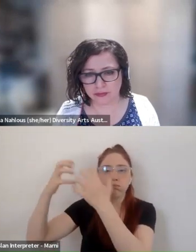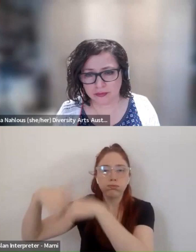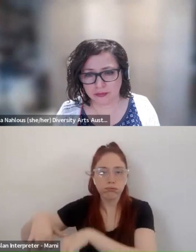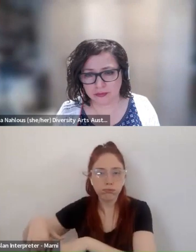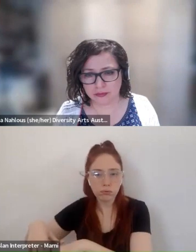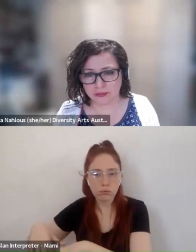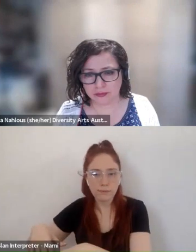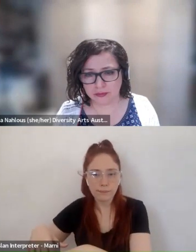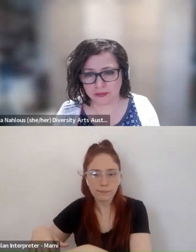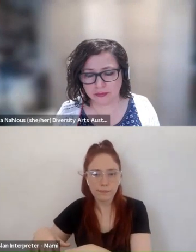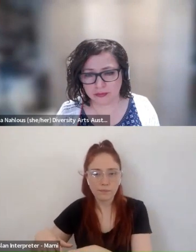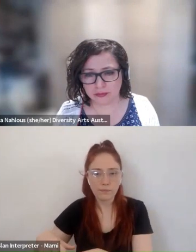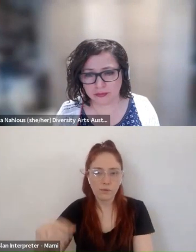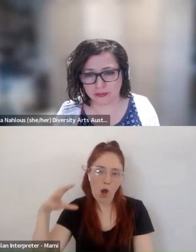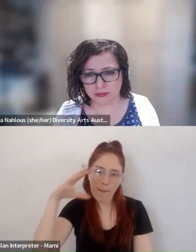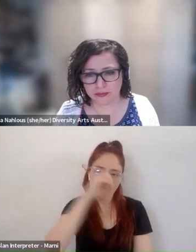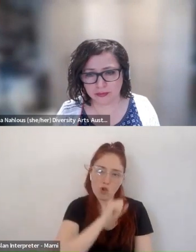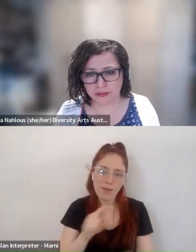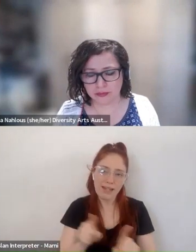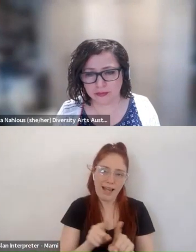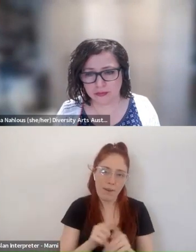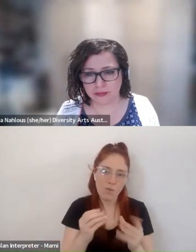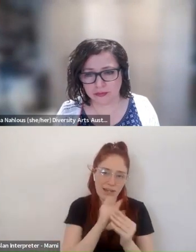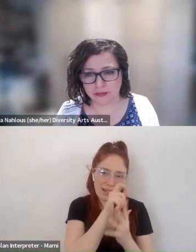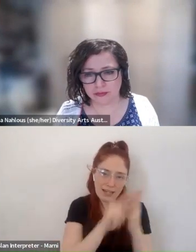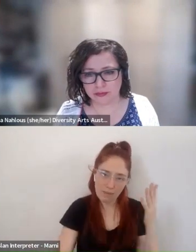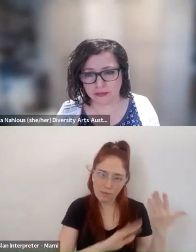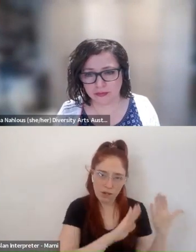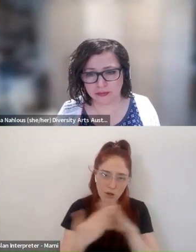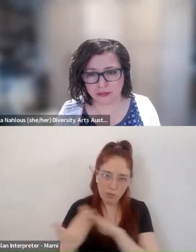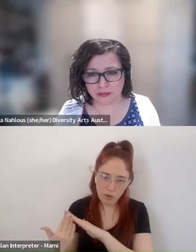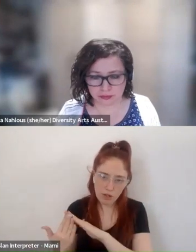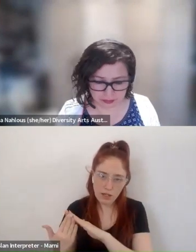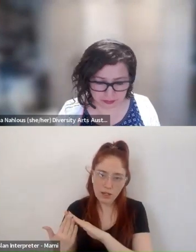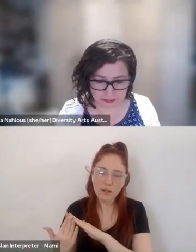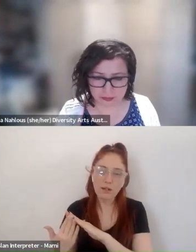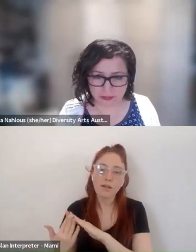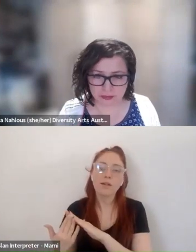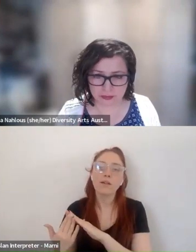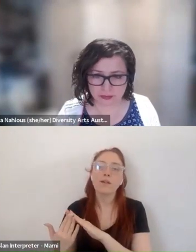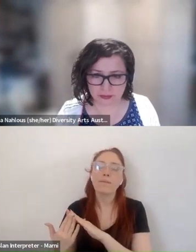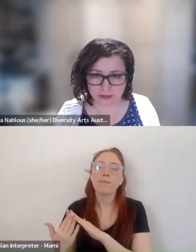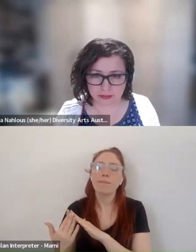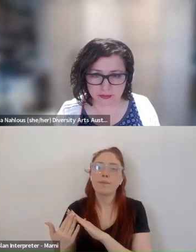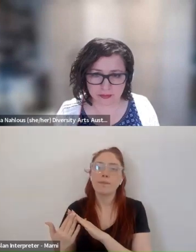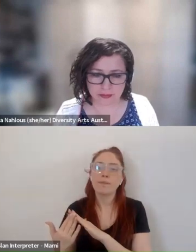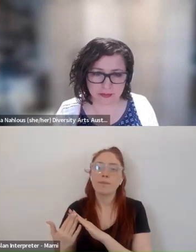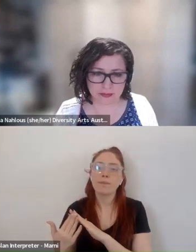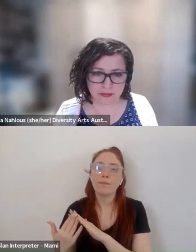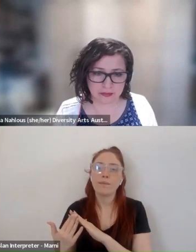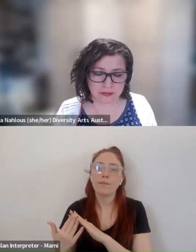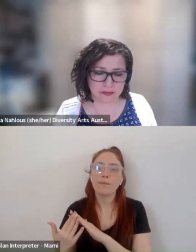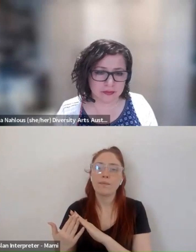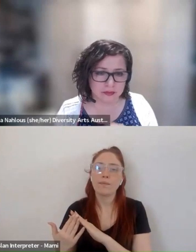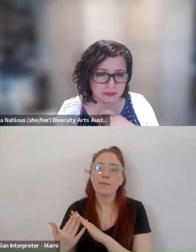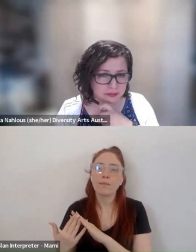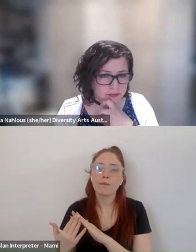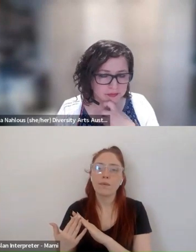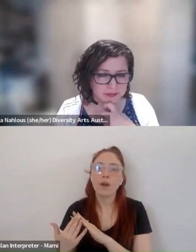there are similar issues around disability as well. So I think, you know, you the workplace, if that's what we're talking about,